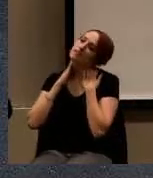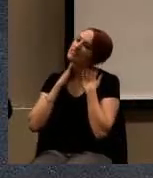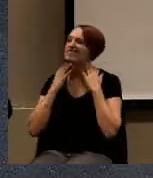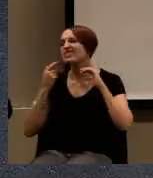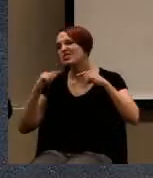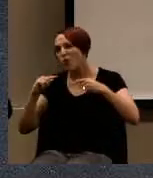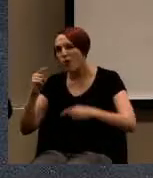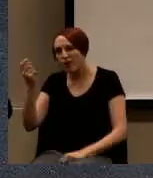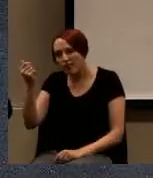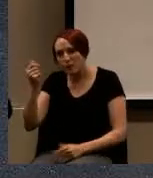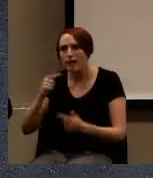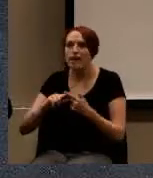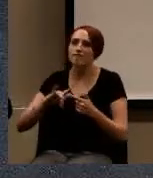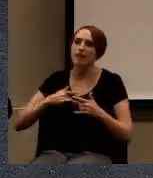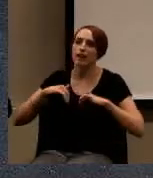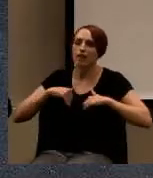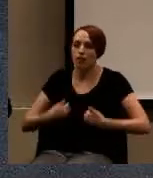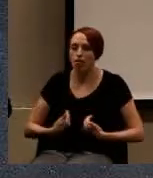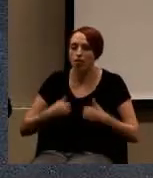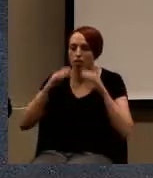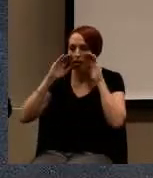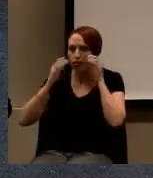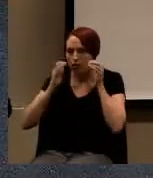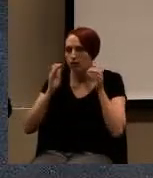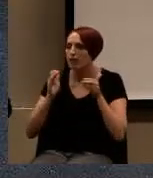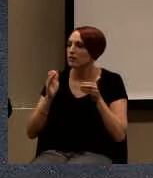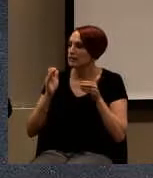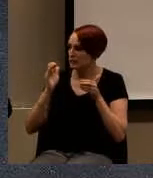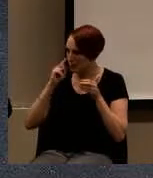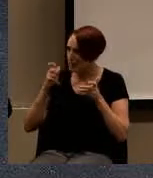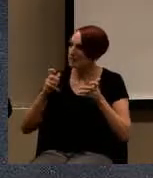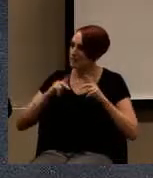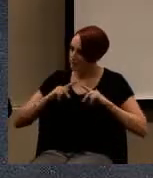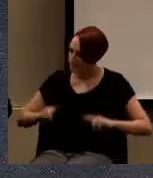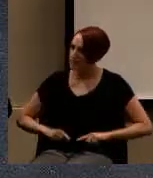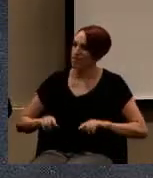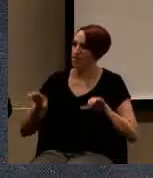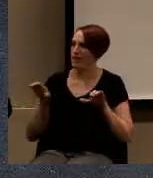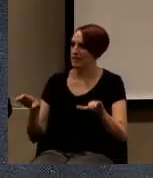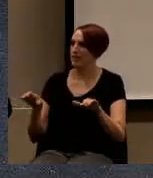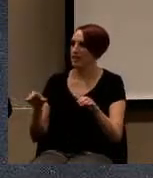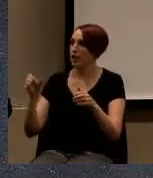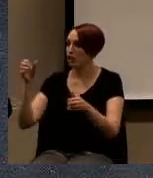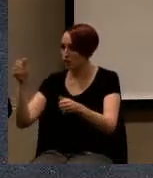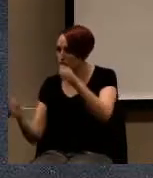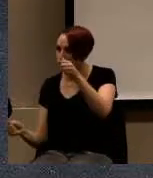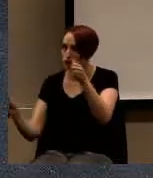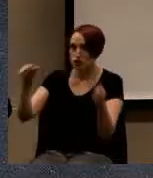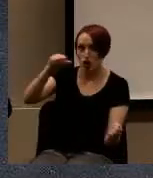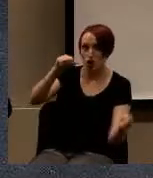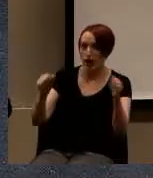maybe you're feeling fatigued and it's because driving is a physical activity. You have to be turning and checking things, even just